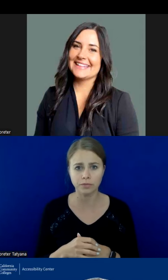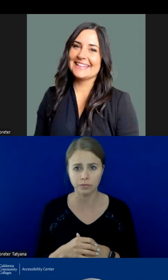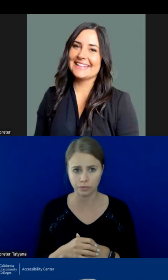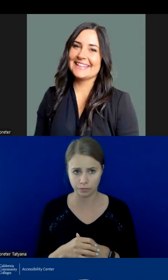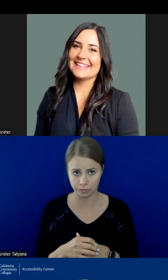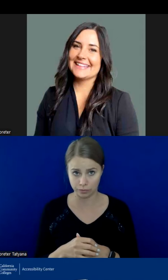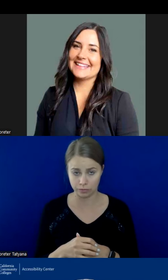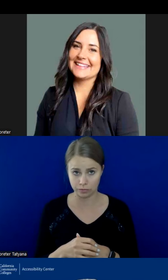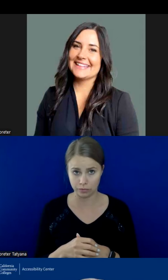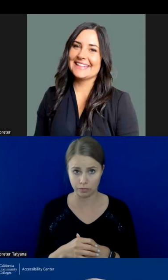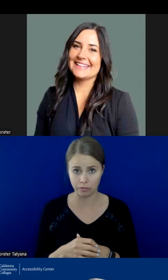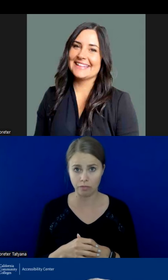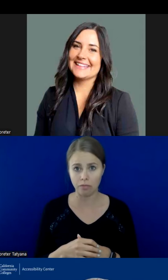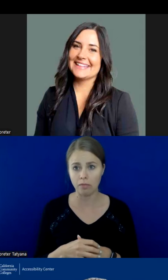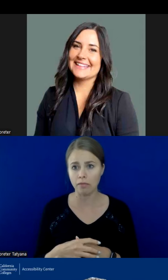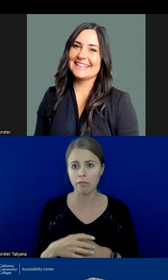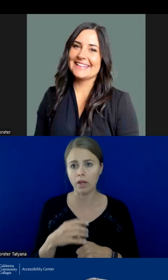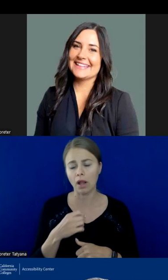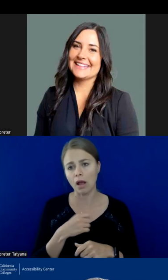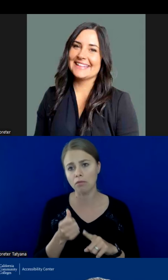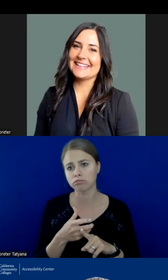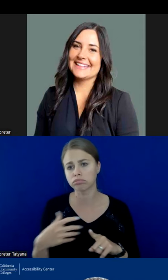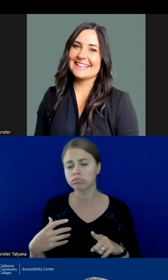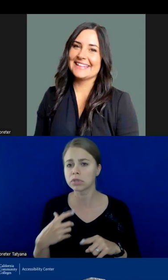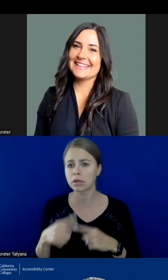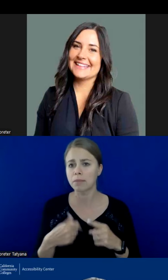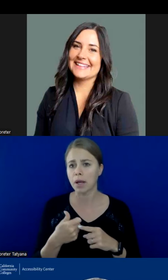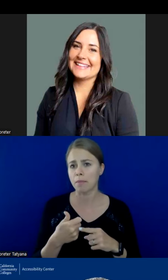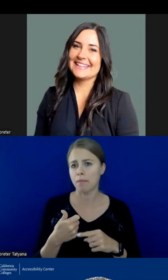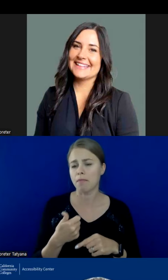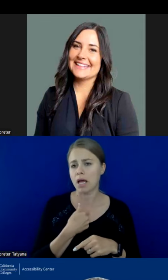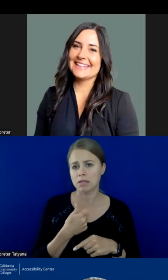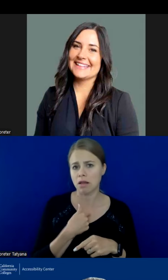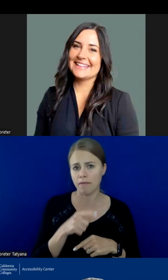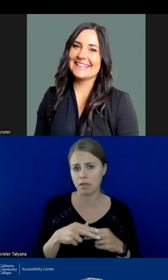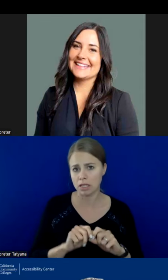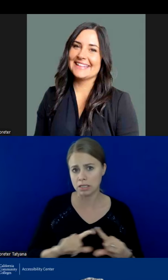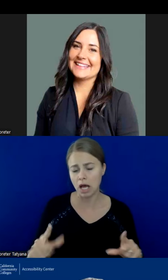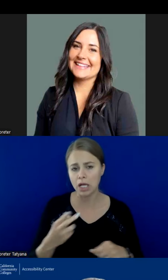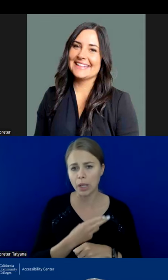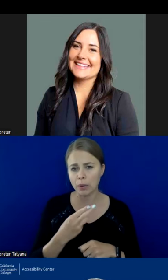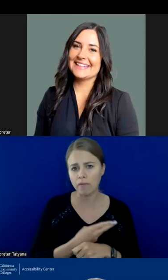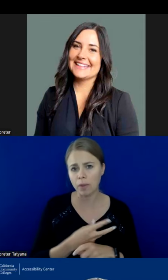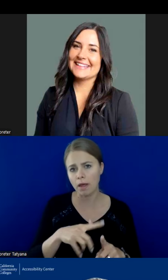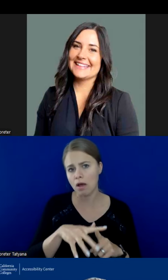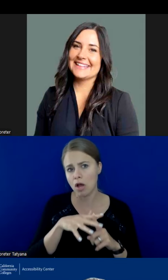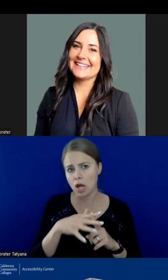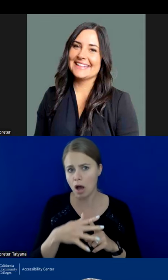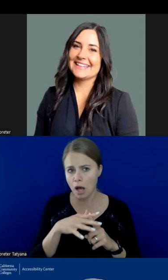I won't go into talk about myself on this slide, I use it as a context placeholder to say that,